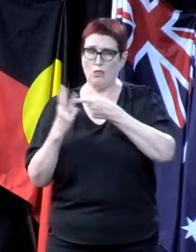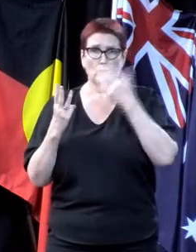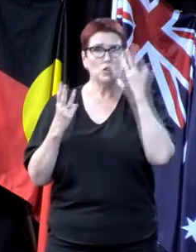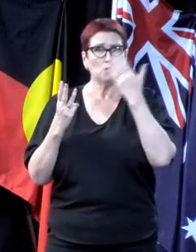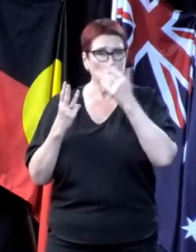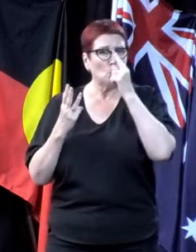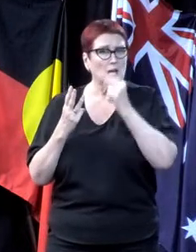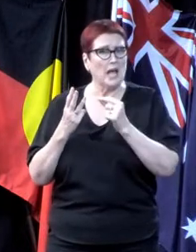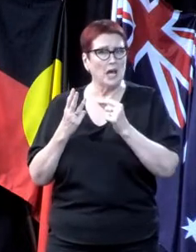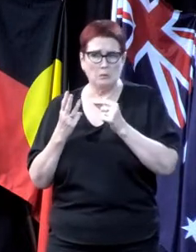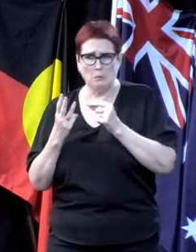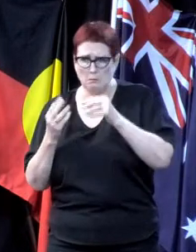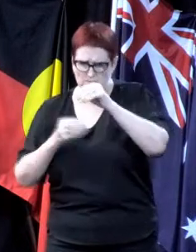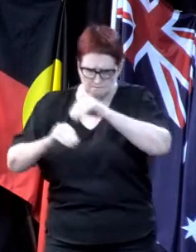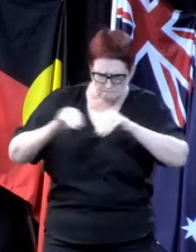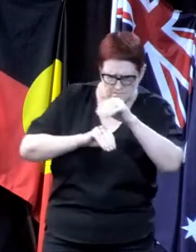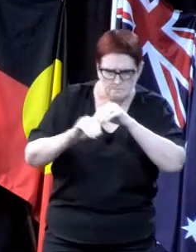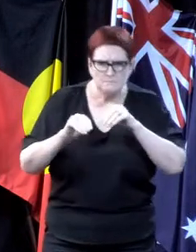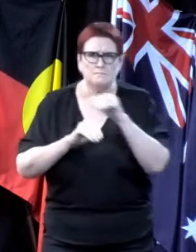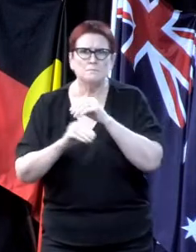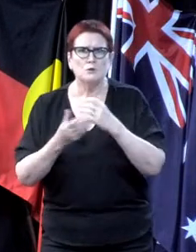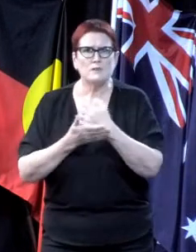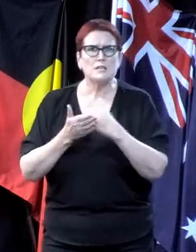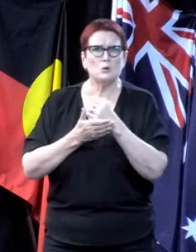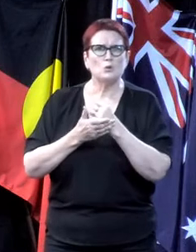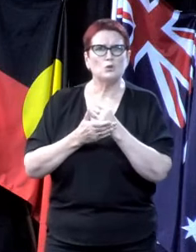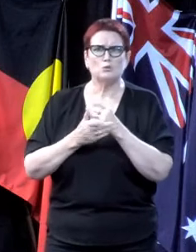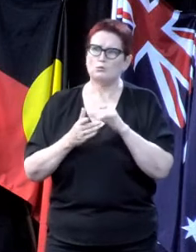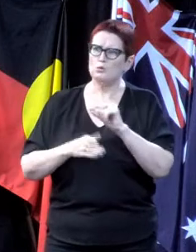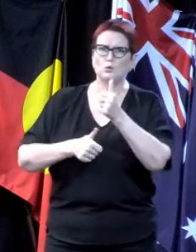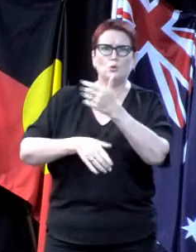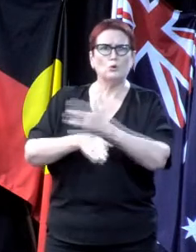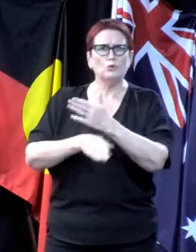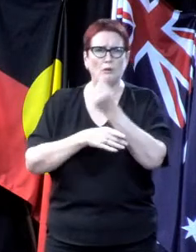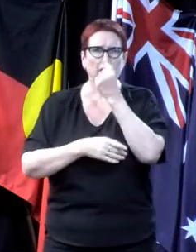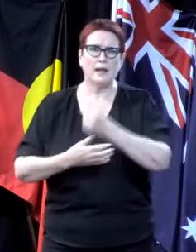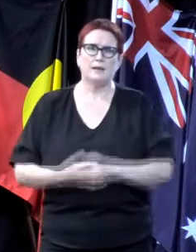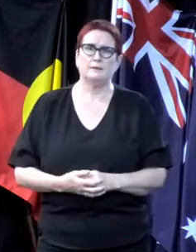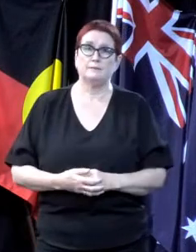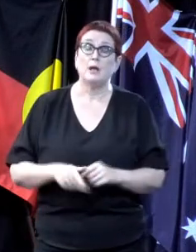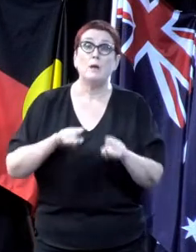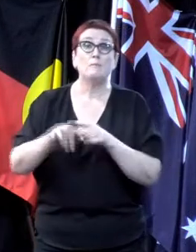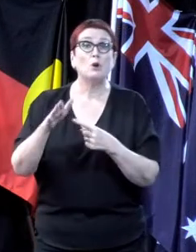structures to do this work well already. So I think it’s just more around accountability of the resources that we have